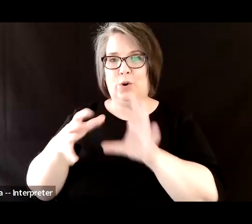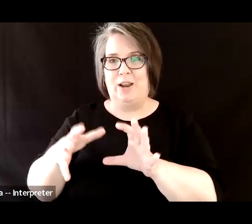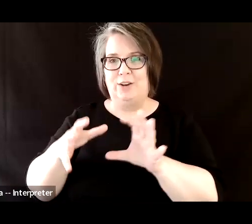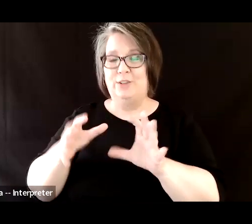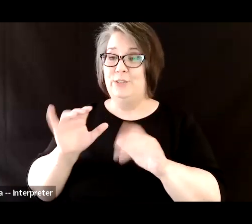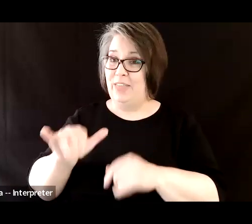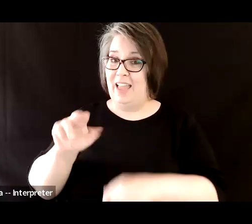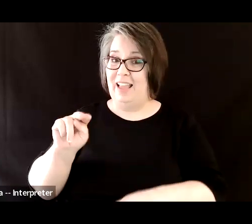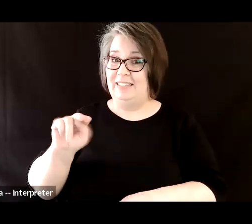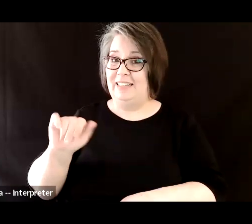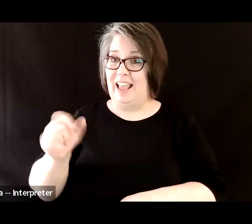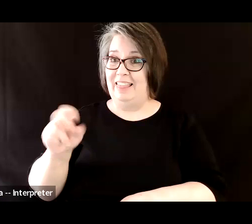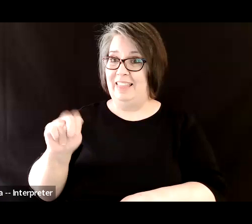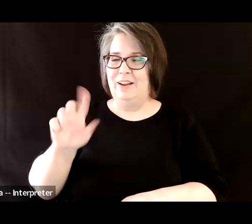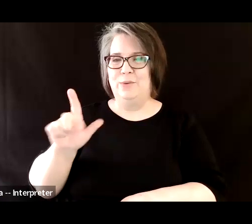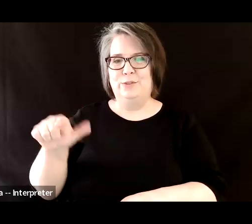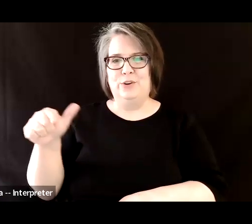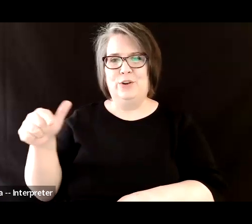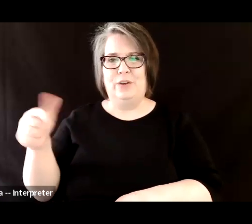and just a bit. I'm going to -- in the poll now,